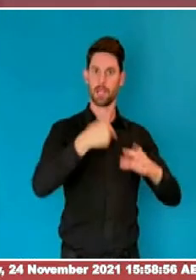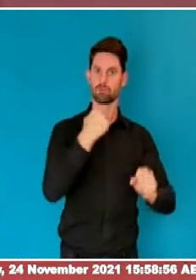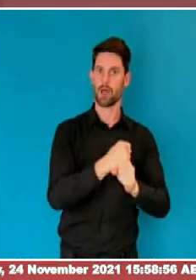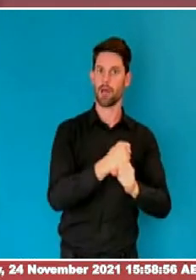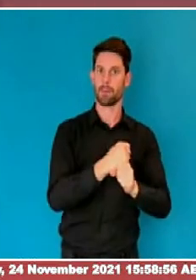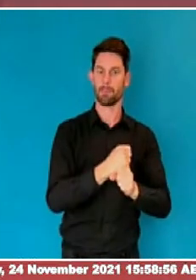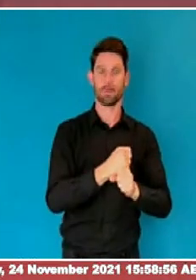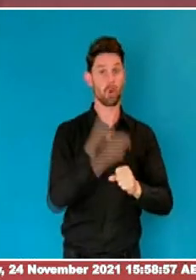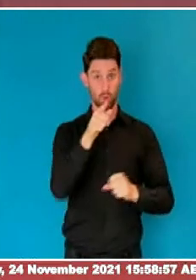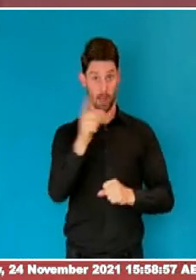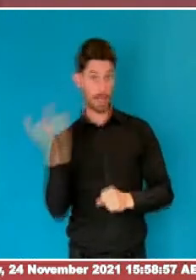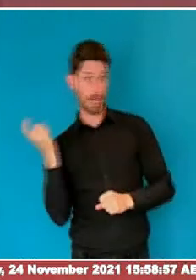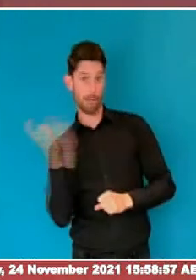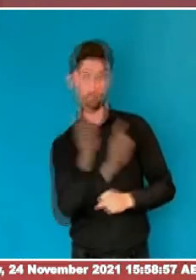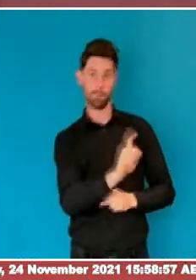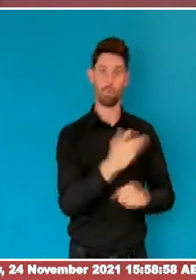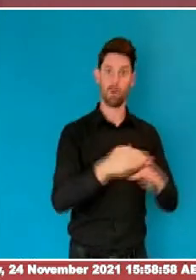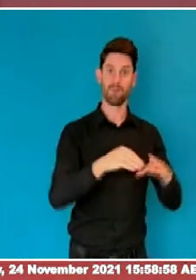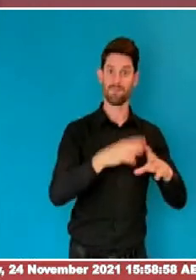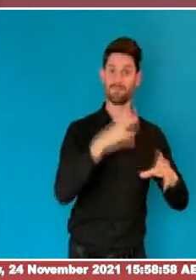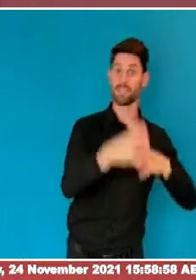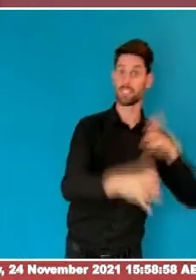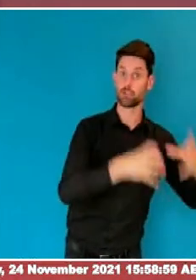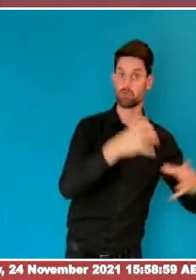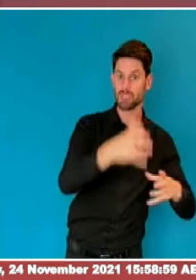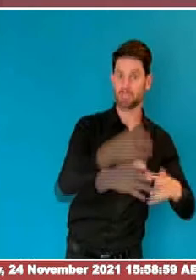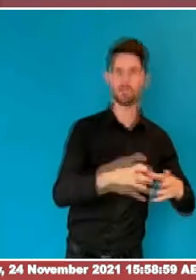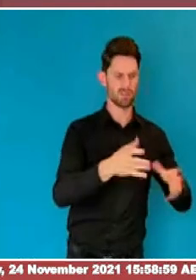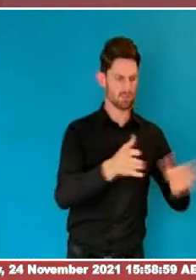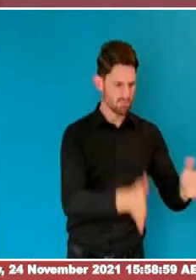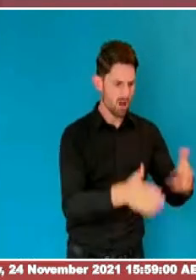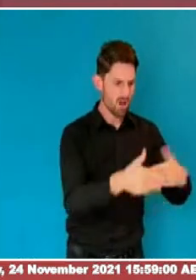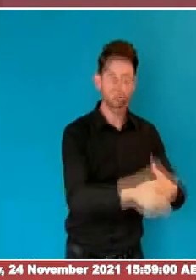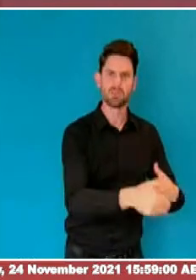small parcels and packets, we need to be able to make sure that ergonomically, people